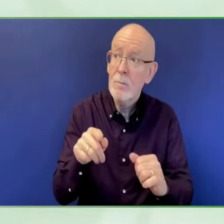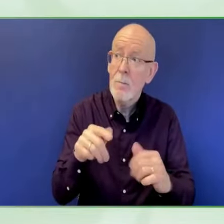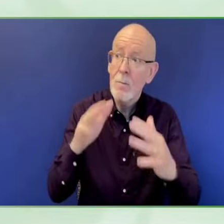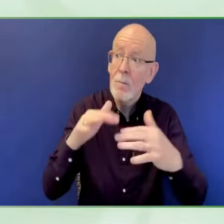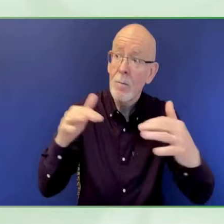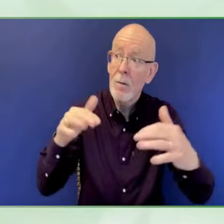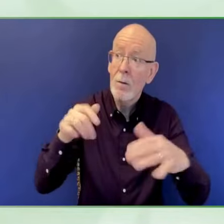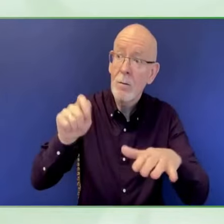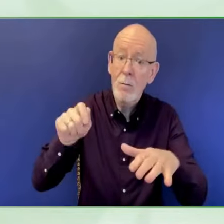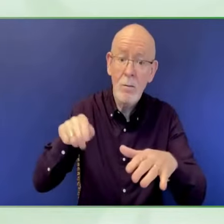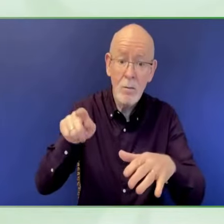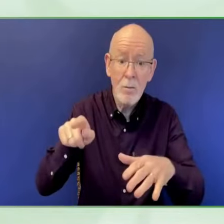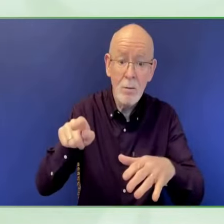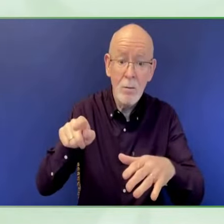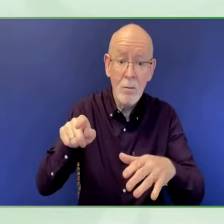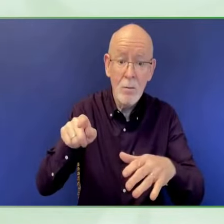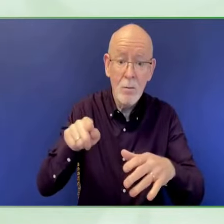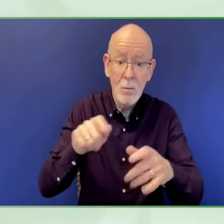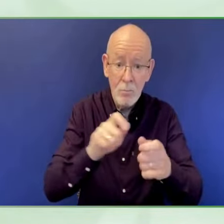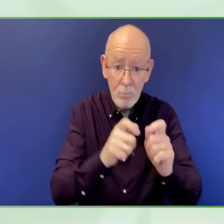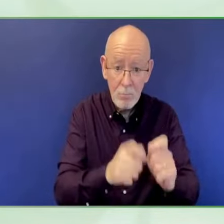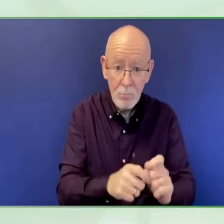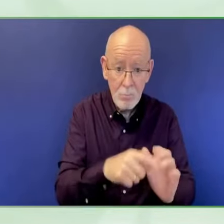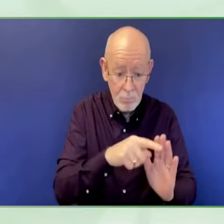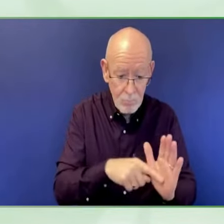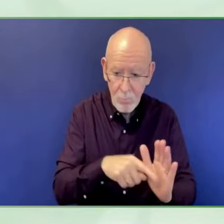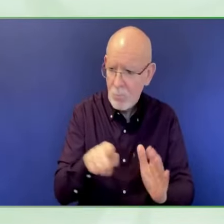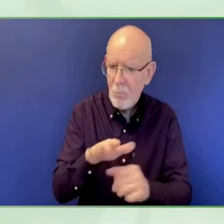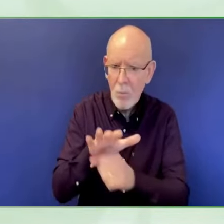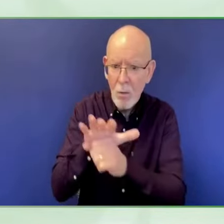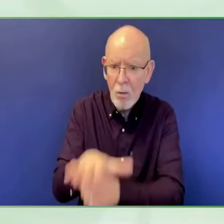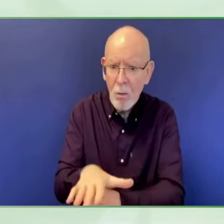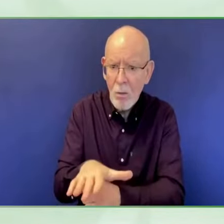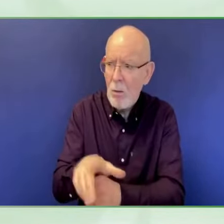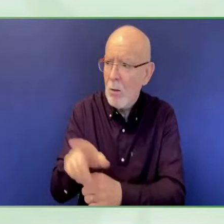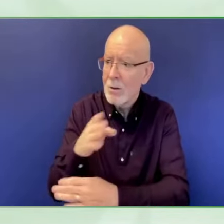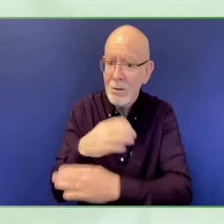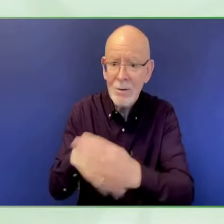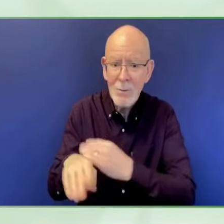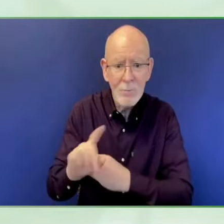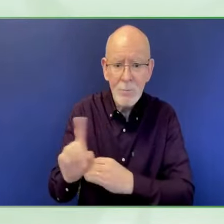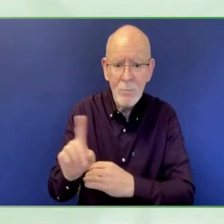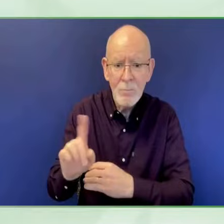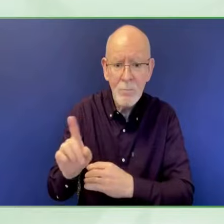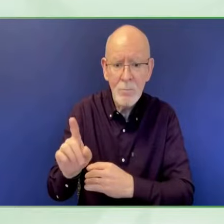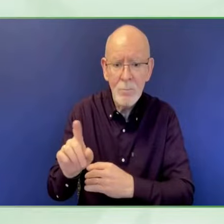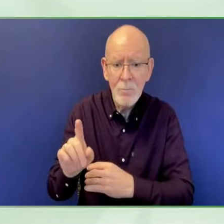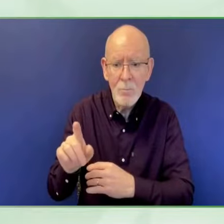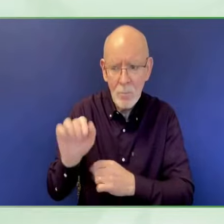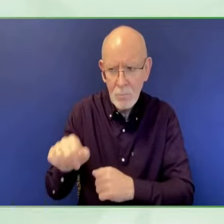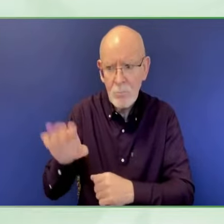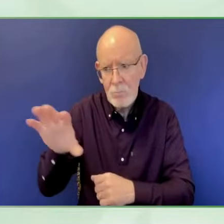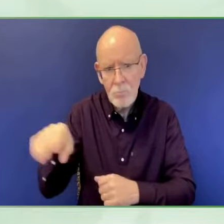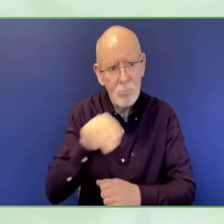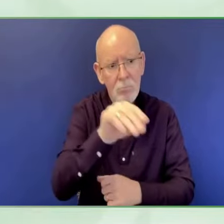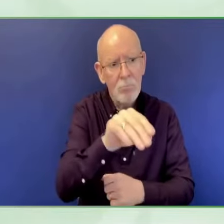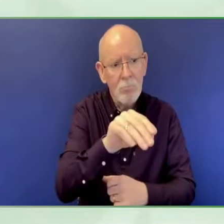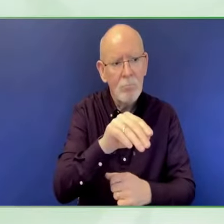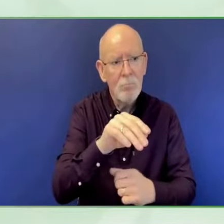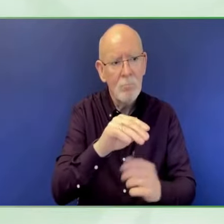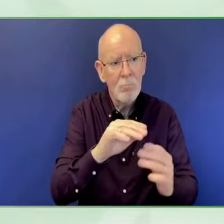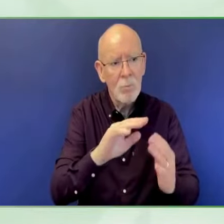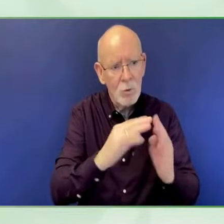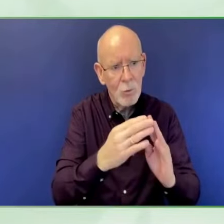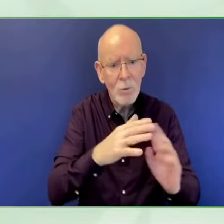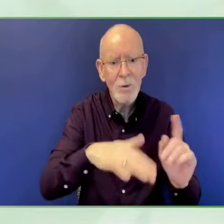And it also talks about access to housing.